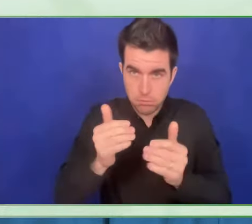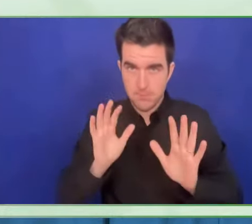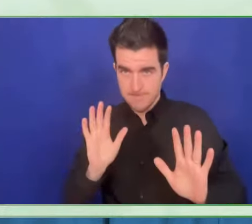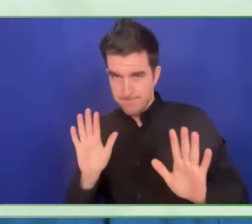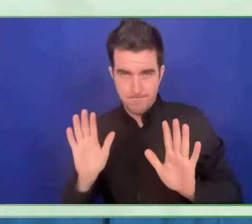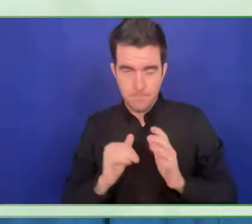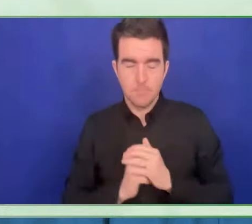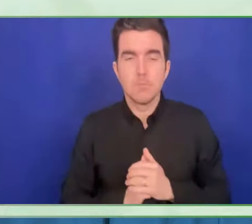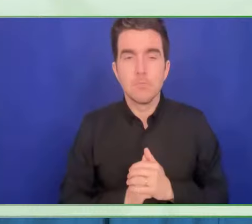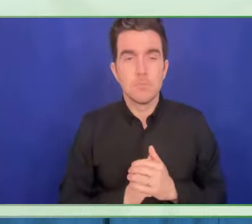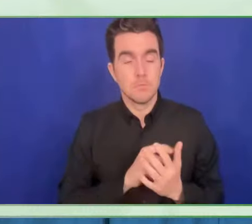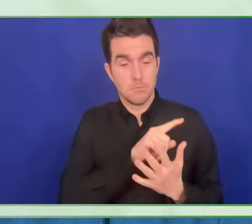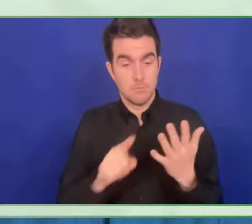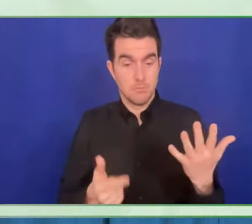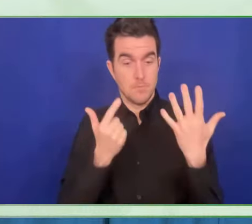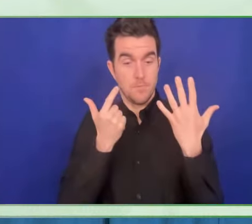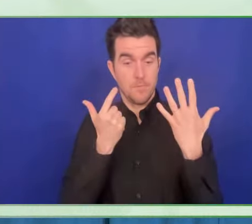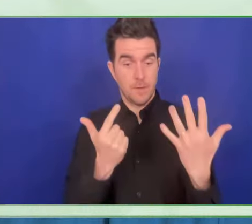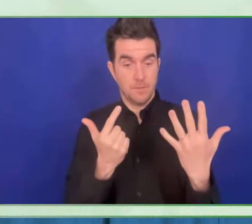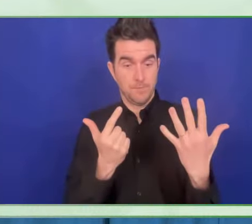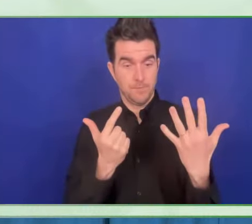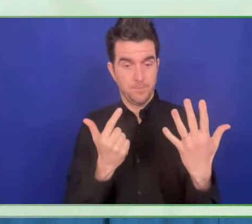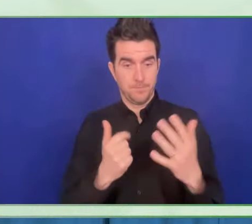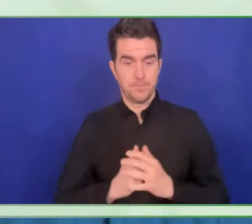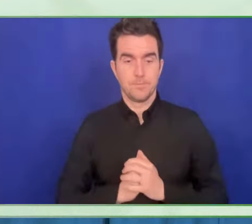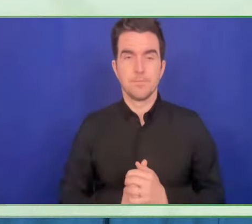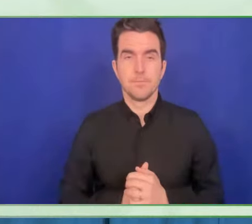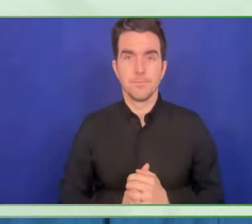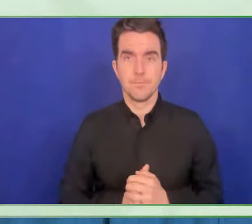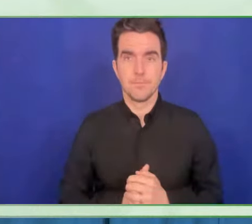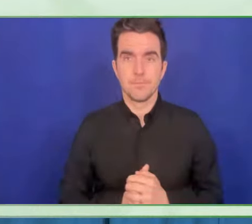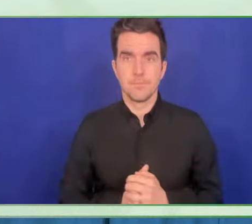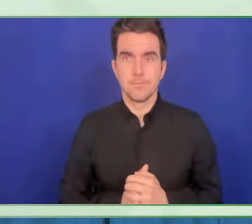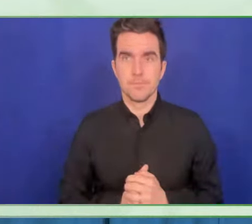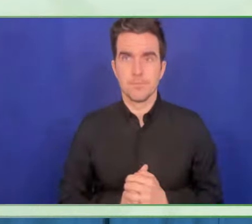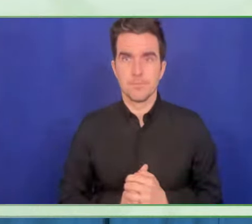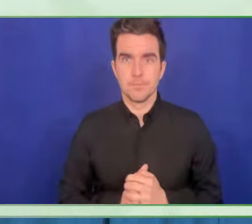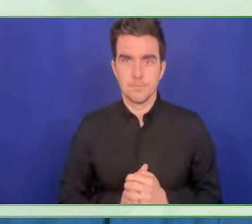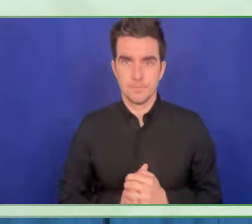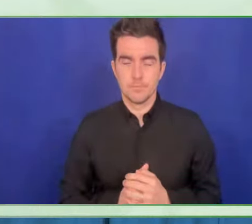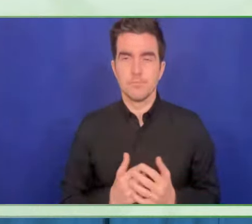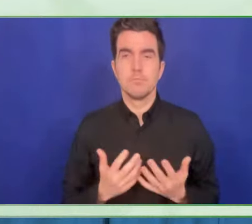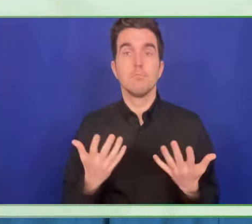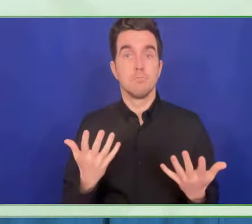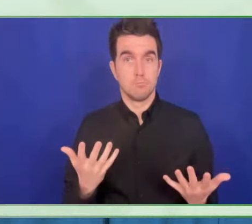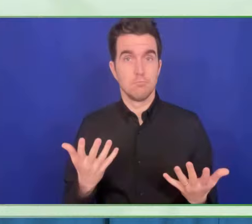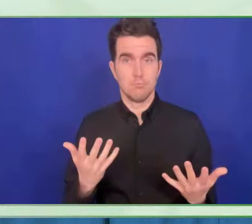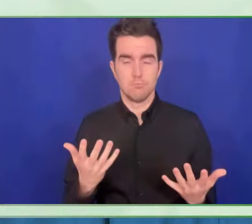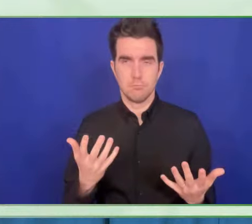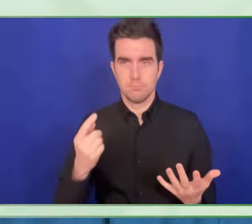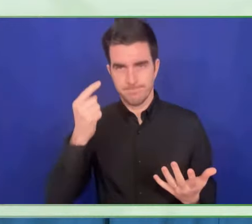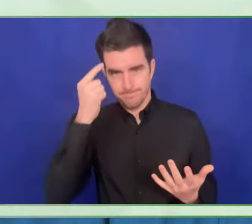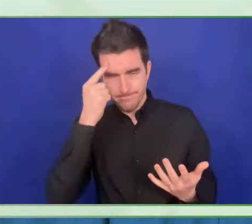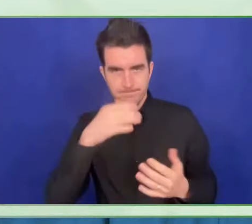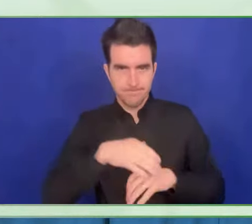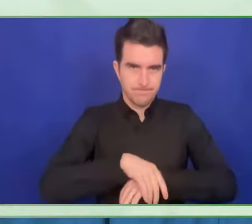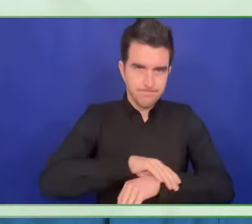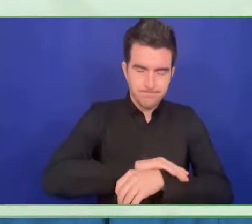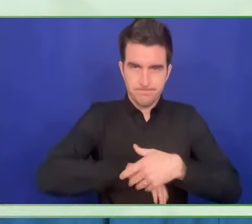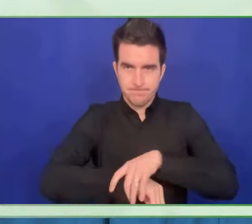that have disabilities, acquire disabilities but also persons that have family members with disabilities, how to accommodate